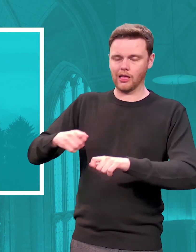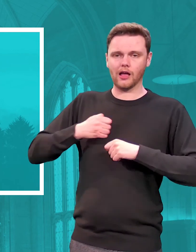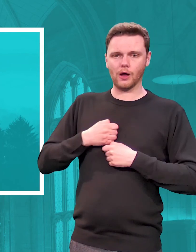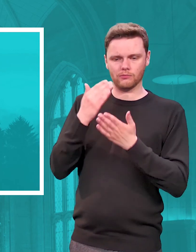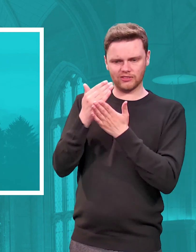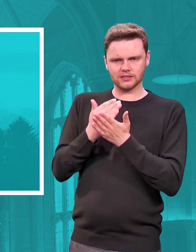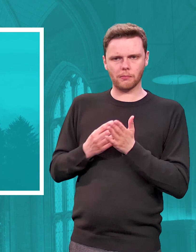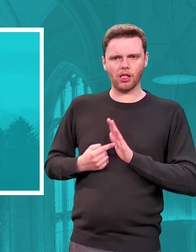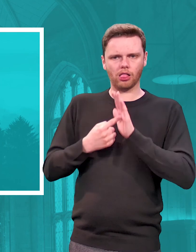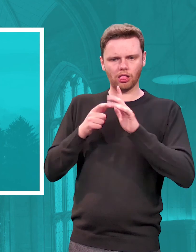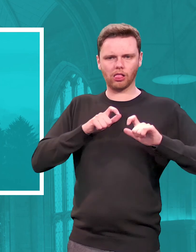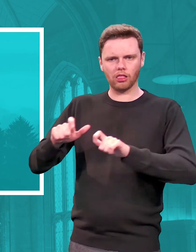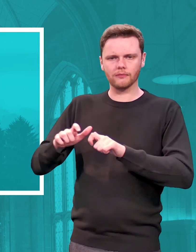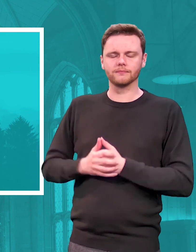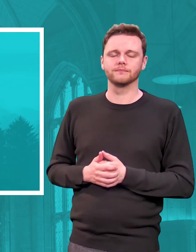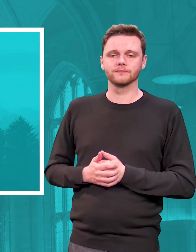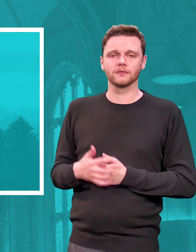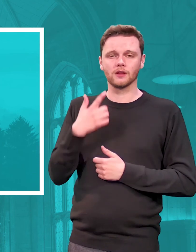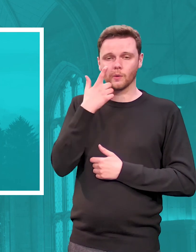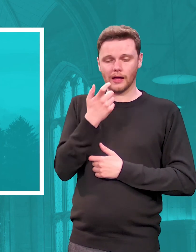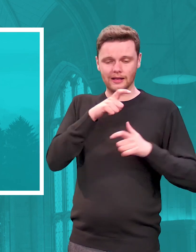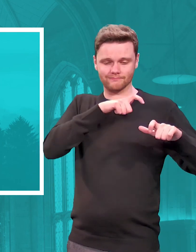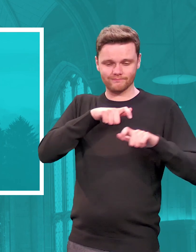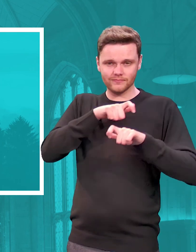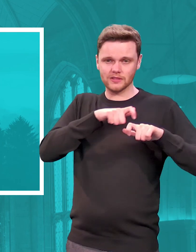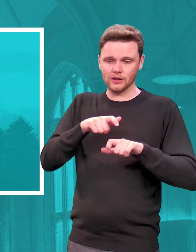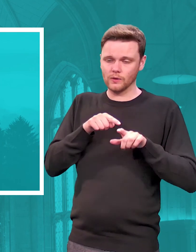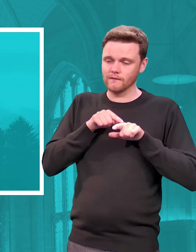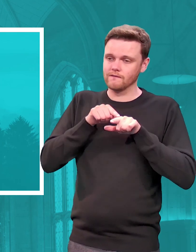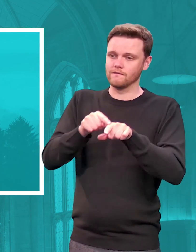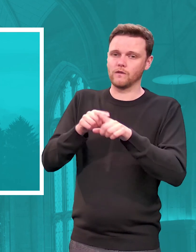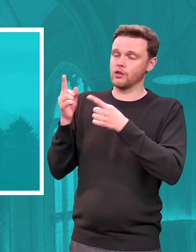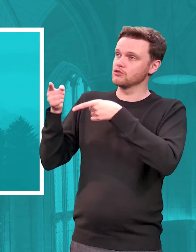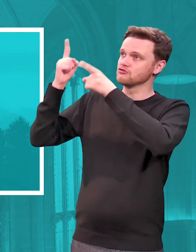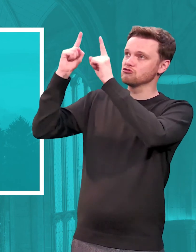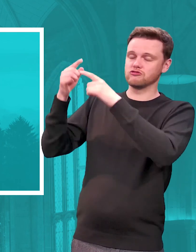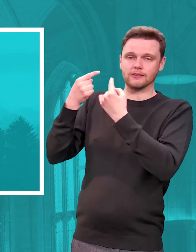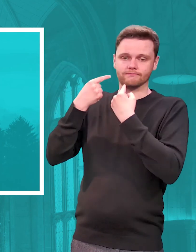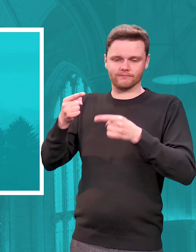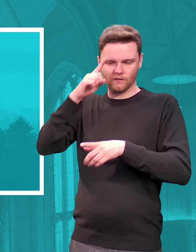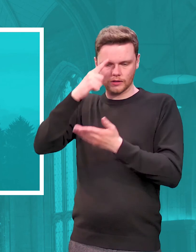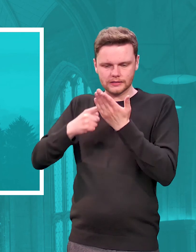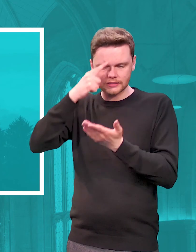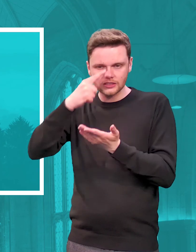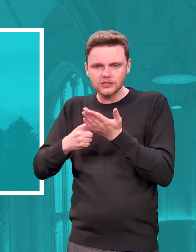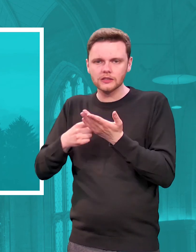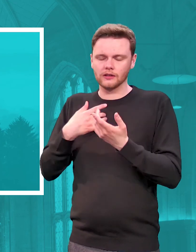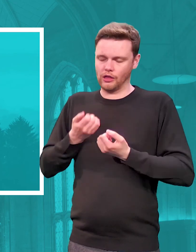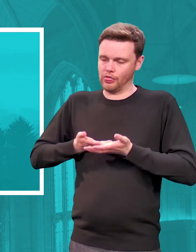We were able to continue to follow Christ’s call in our decision making as well in our serving and our worshipping,